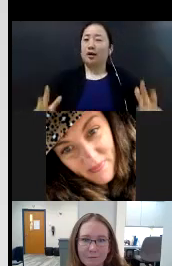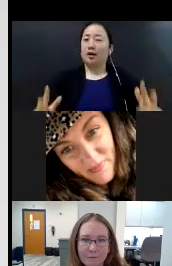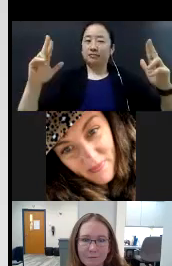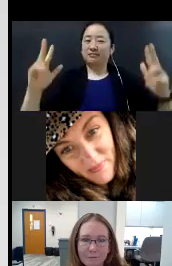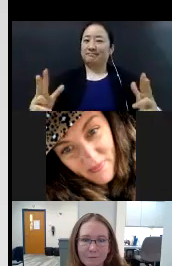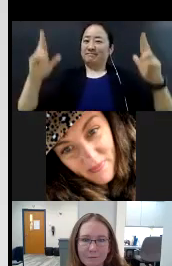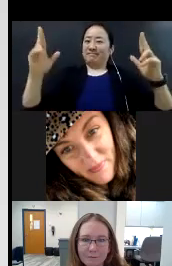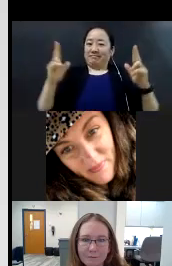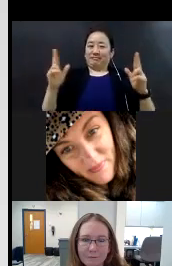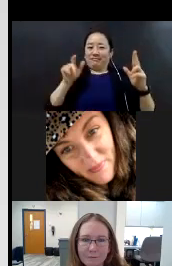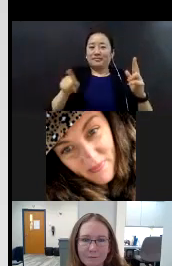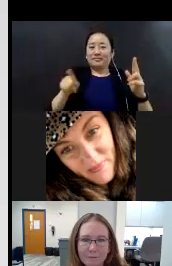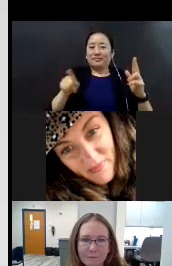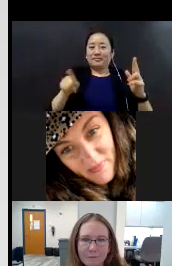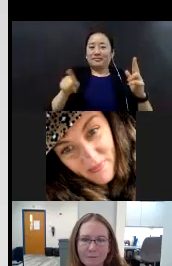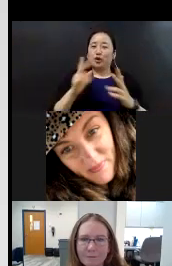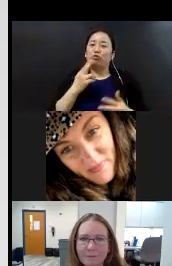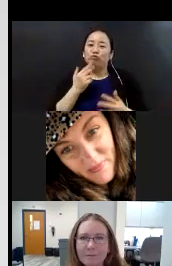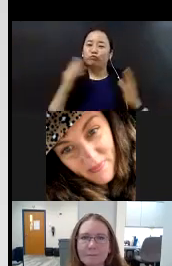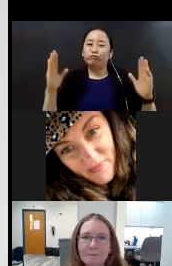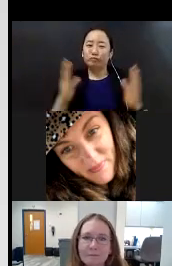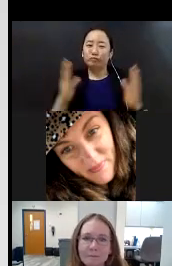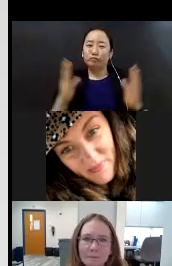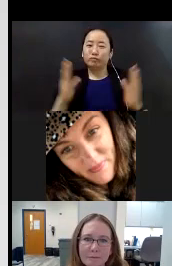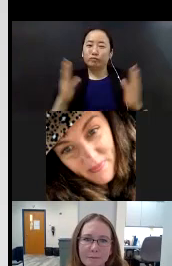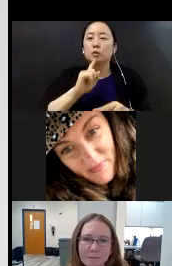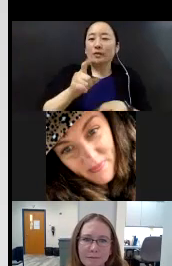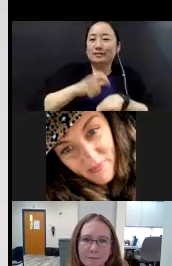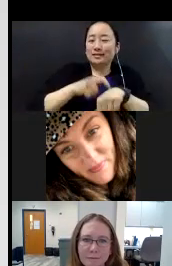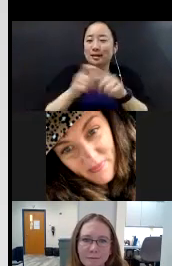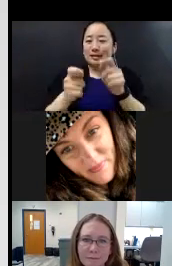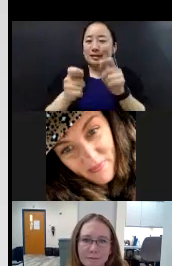WE CAN REALLY DO REAL TIME EDITING WITH THE SNAGIT AS